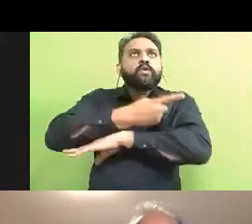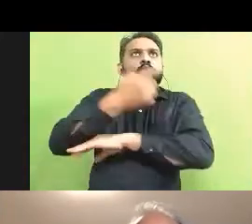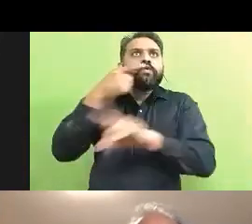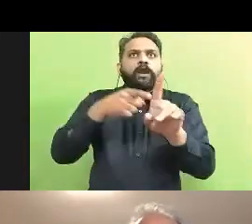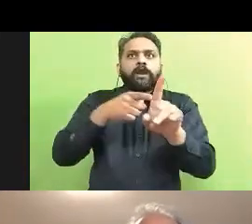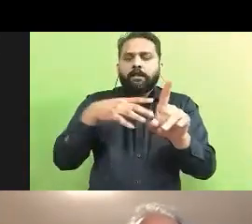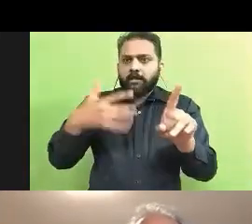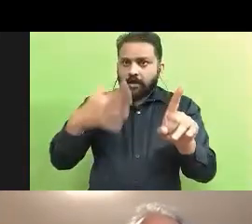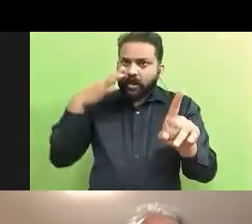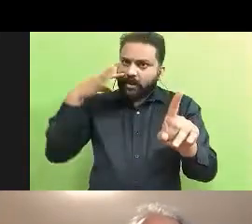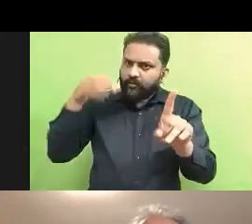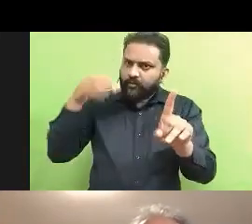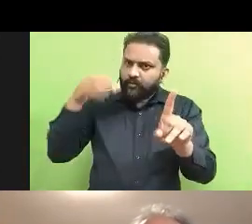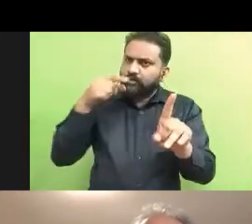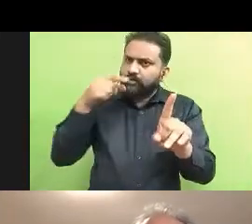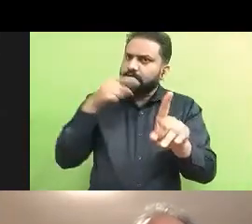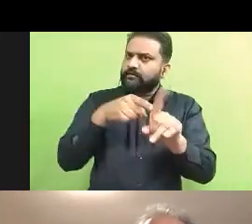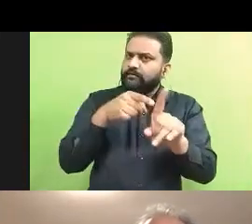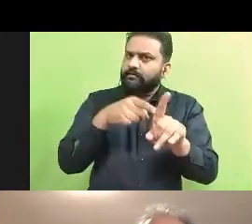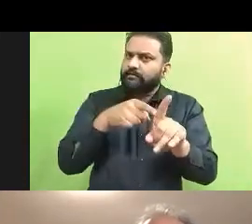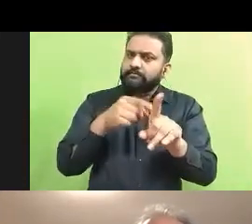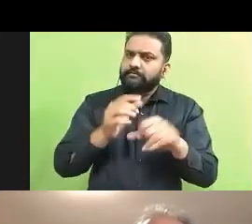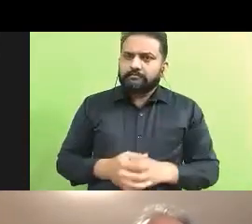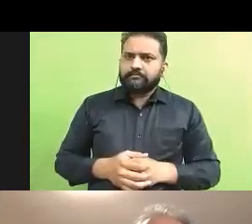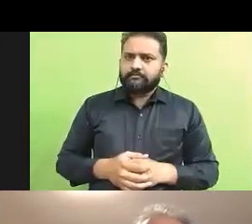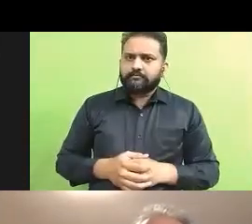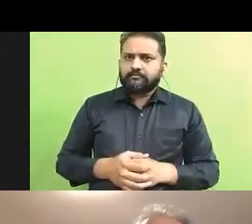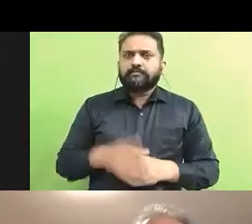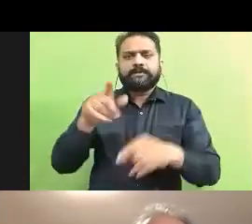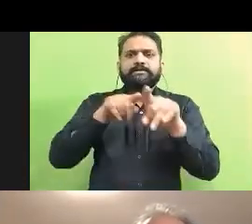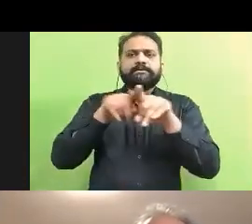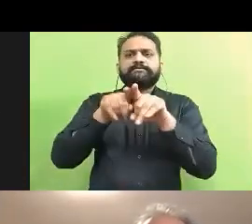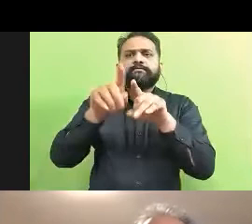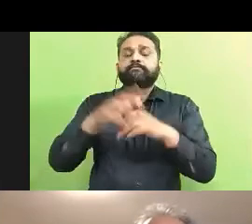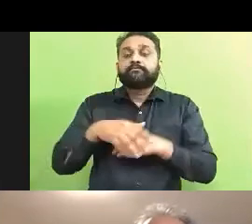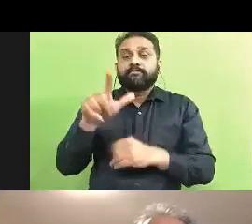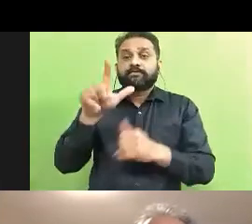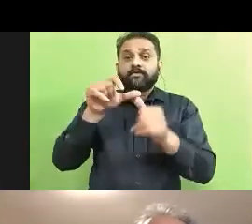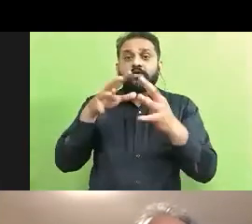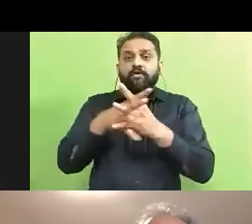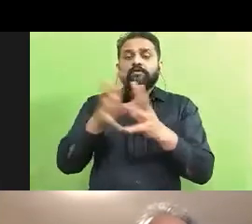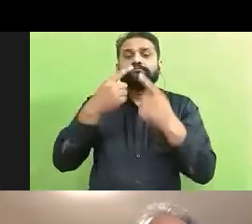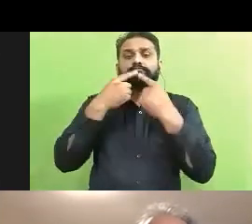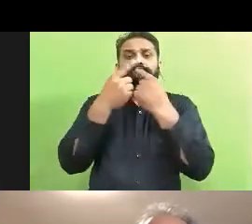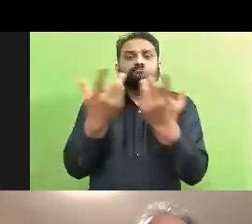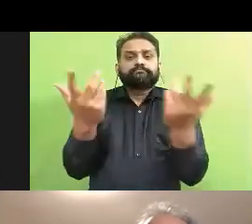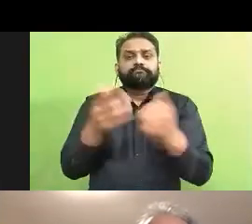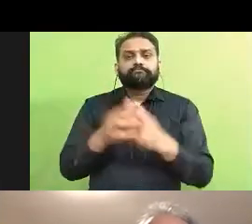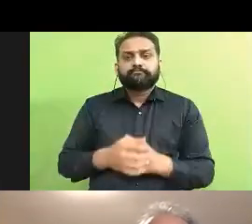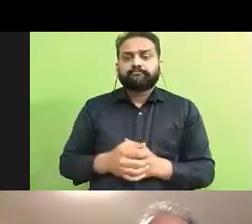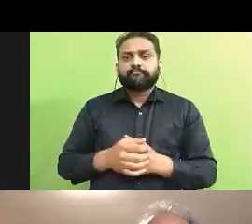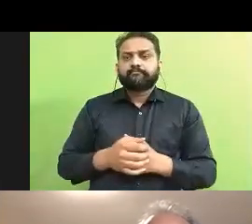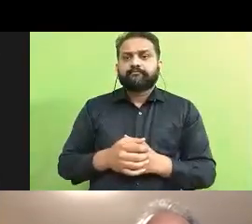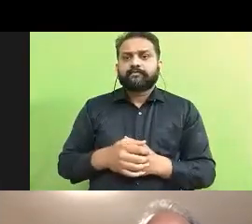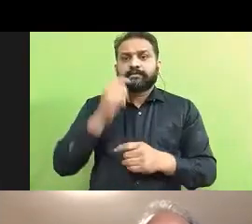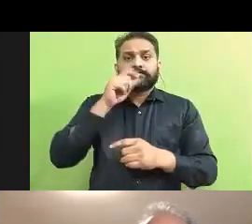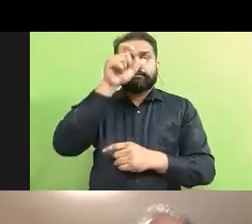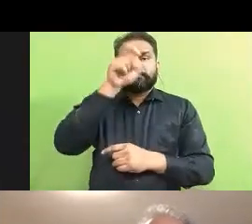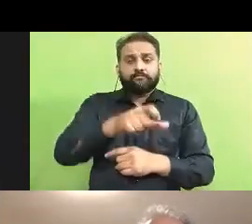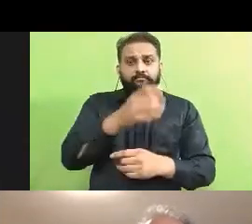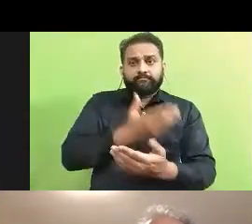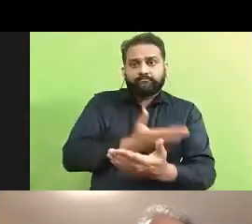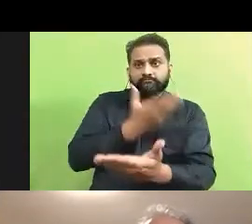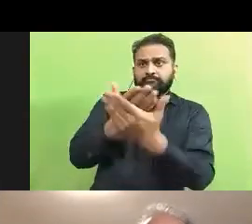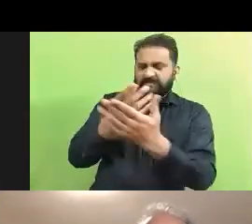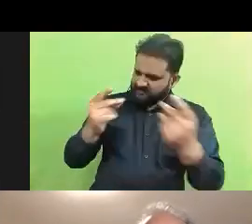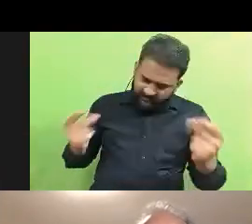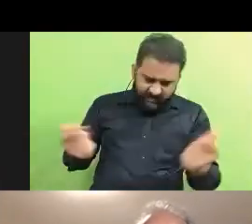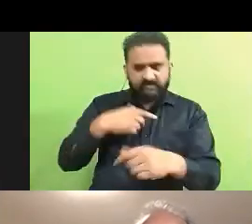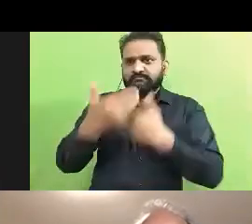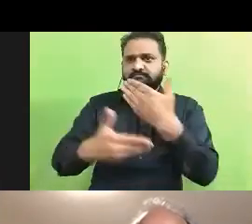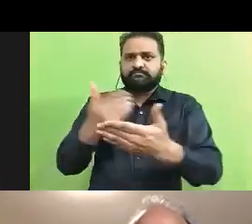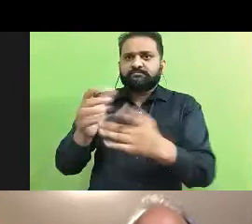aspect for example in the law it says that the party should act promptly without any delay